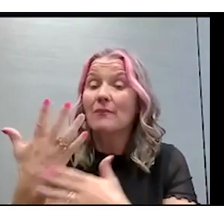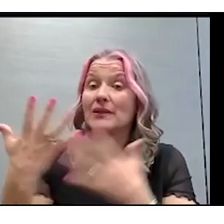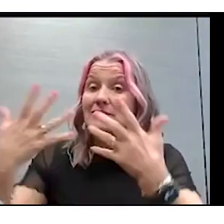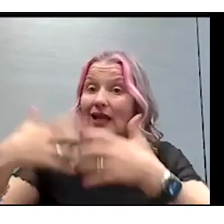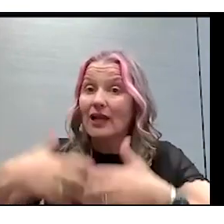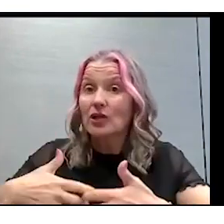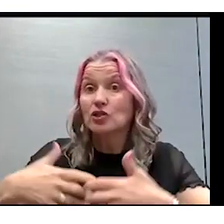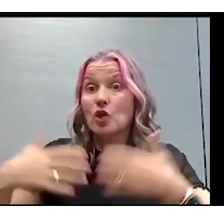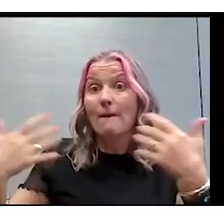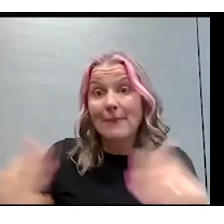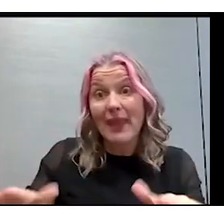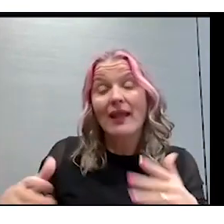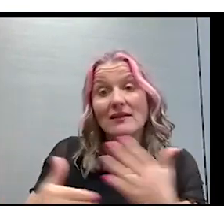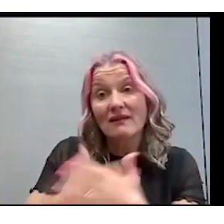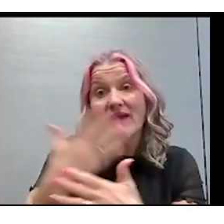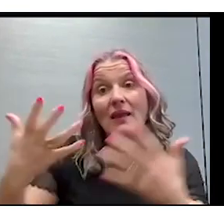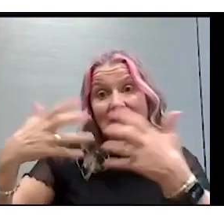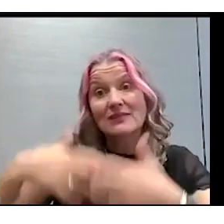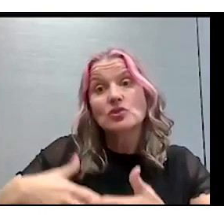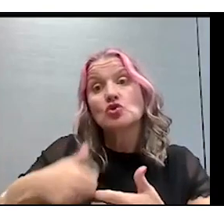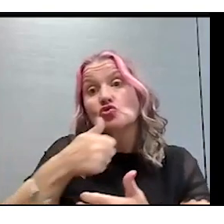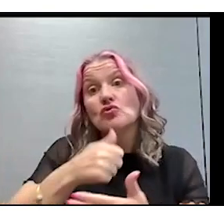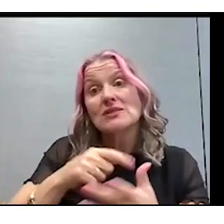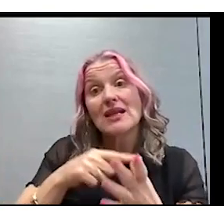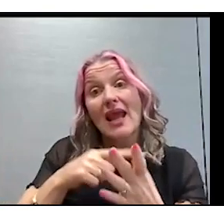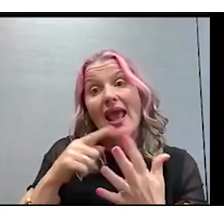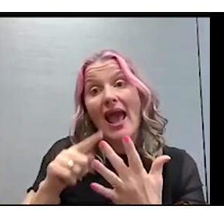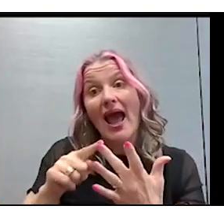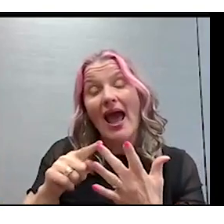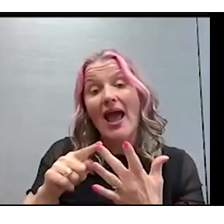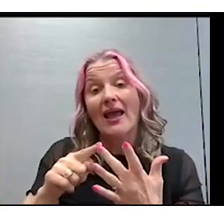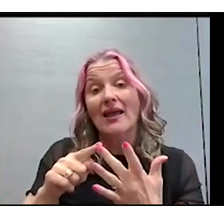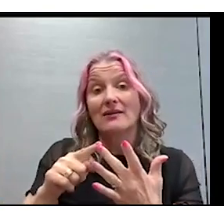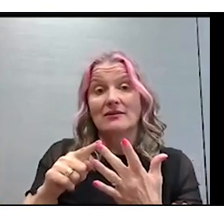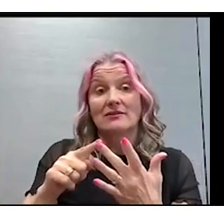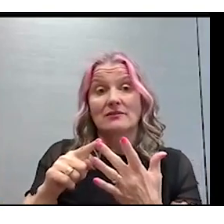developed technology that uses generative AI, do a mental audit.